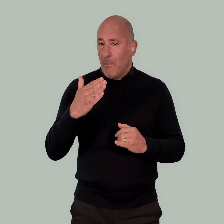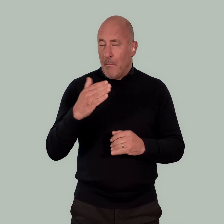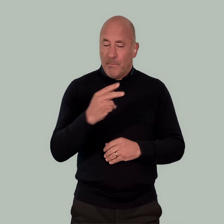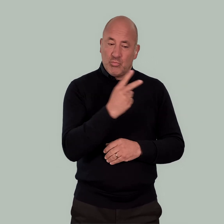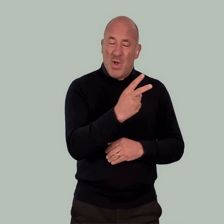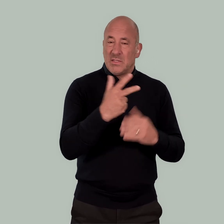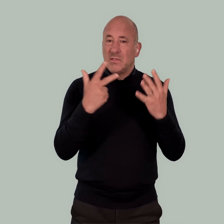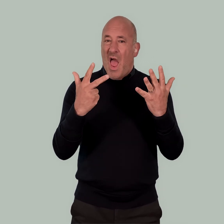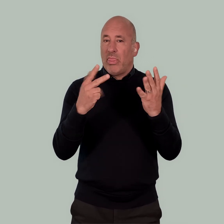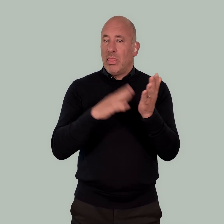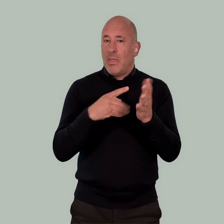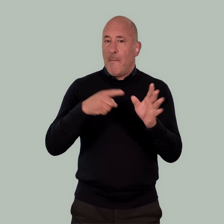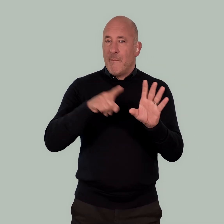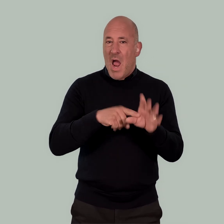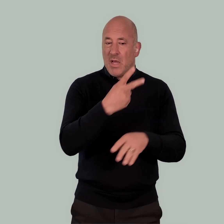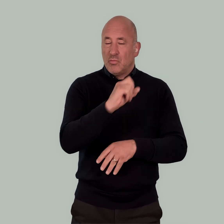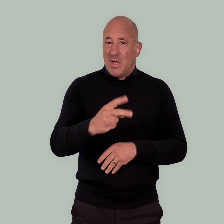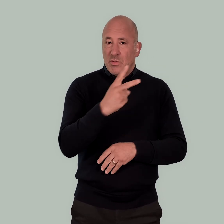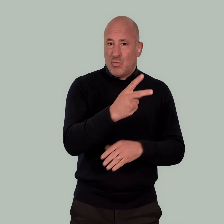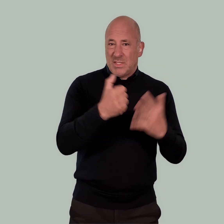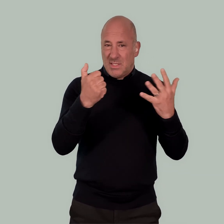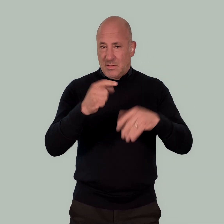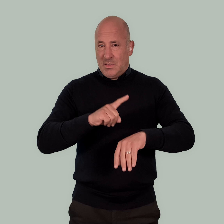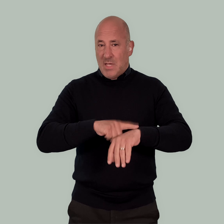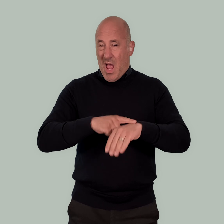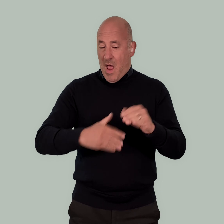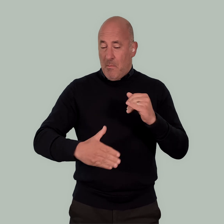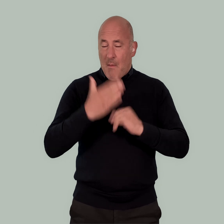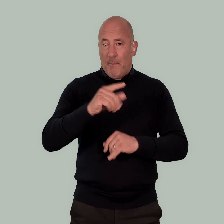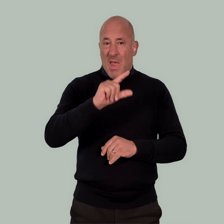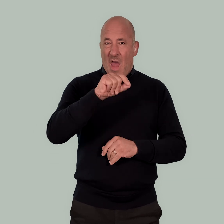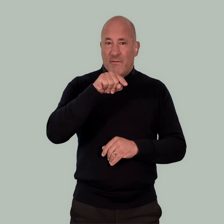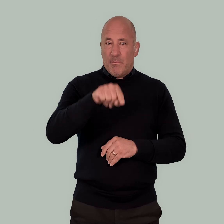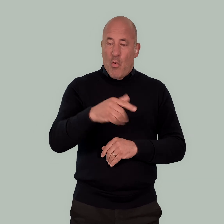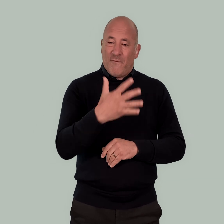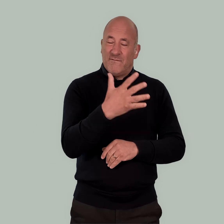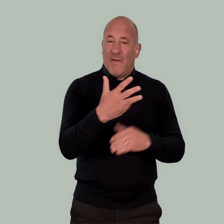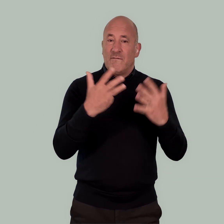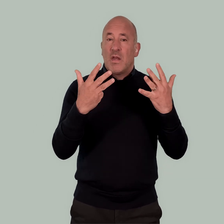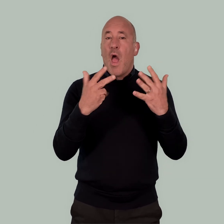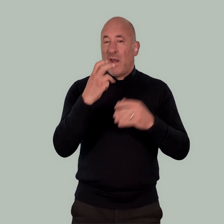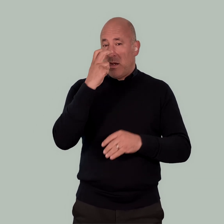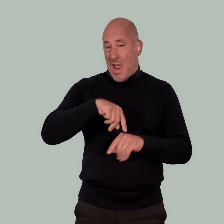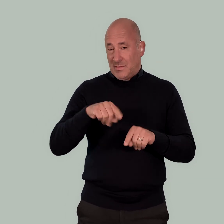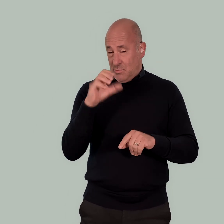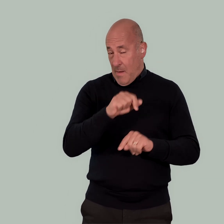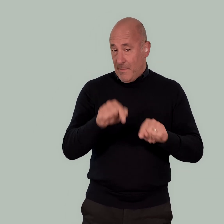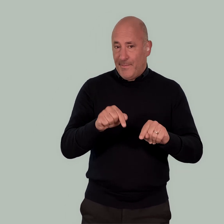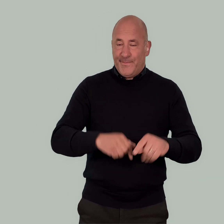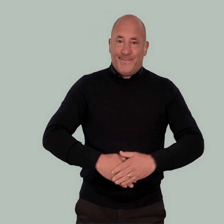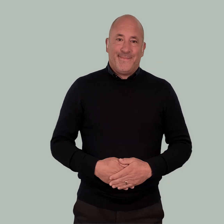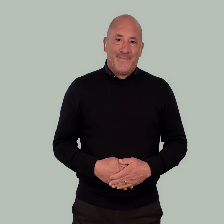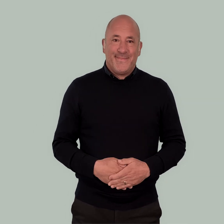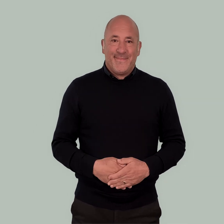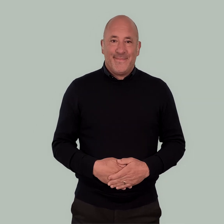before the closing date of 11.59pm on 28th May 2026.